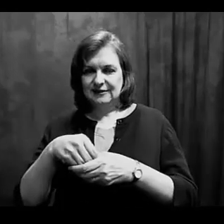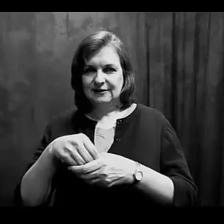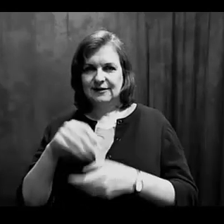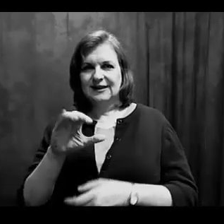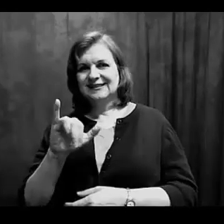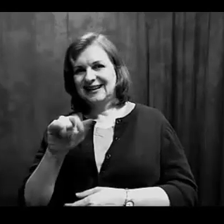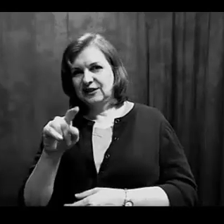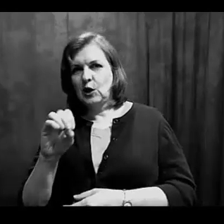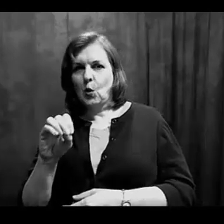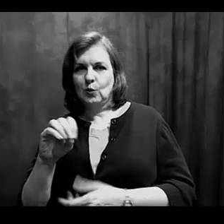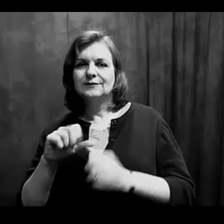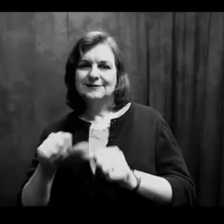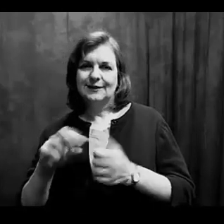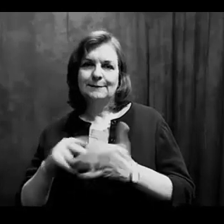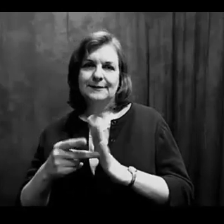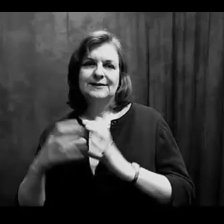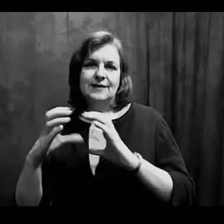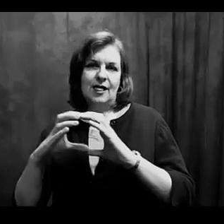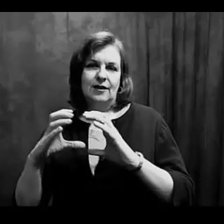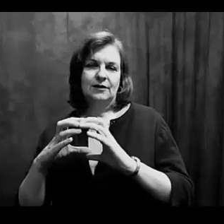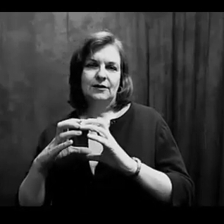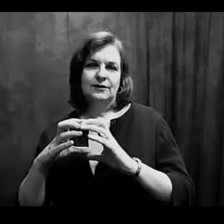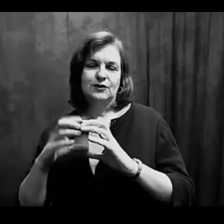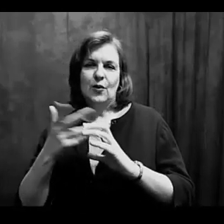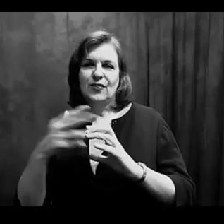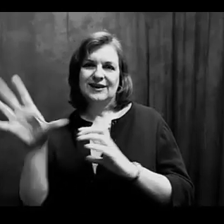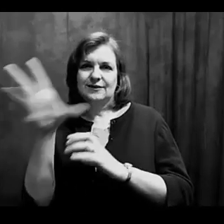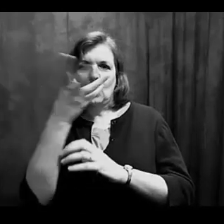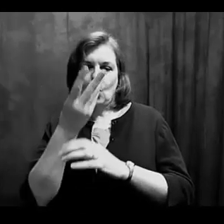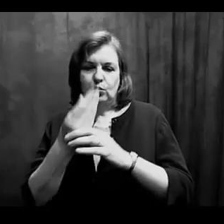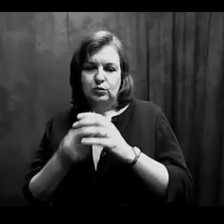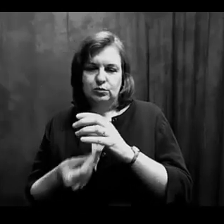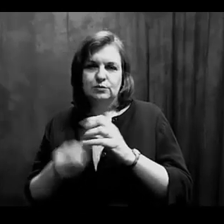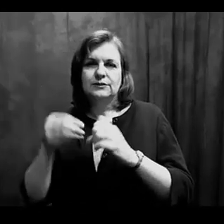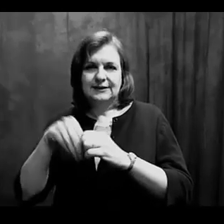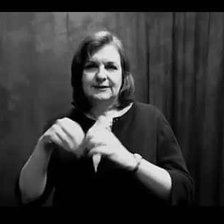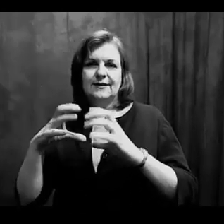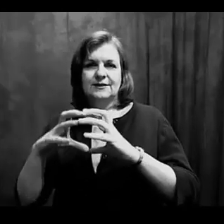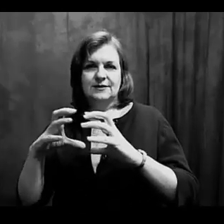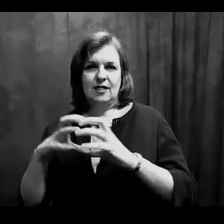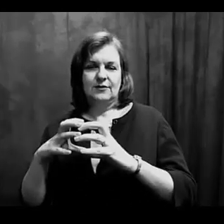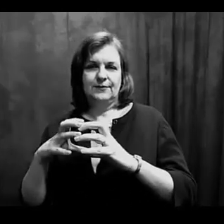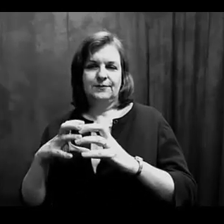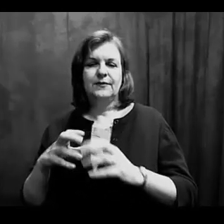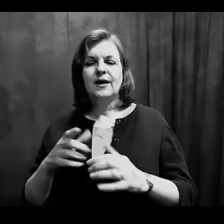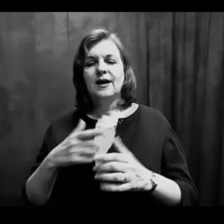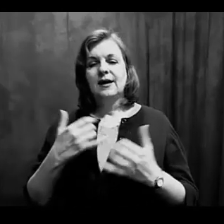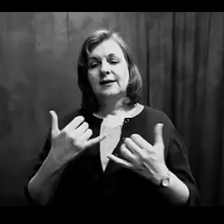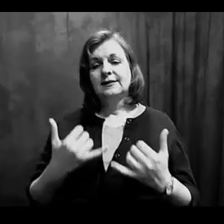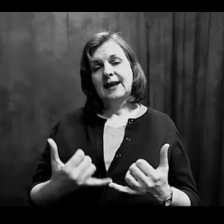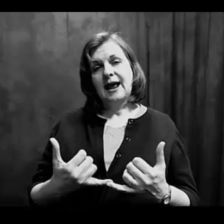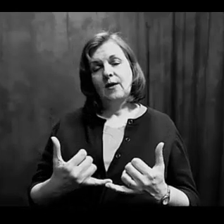in - "cyto" is still cell - so moving things in to the cell